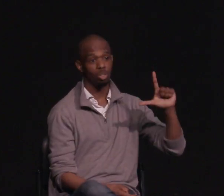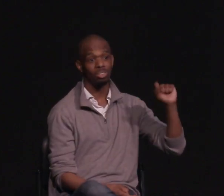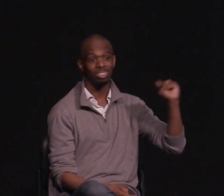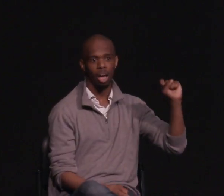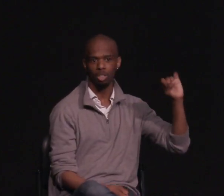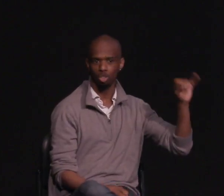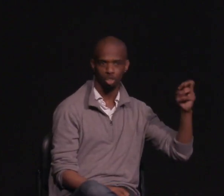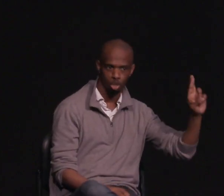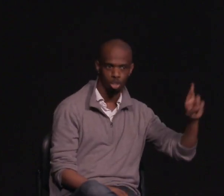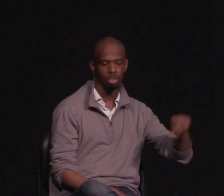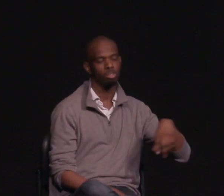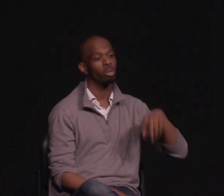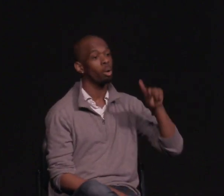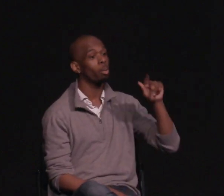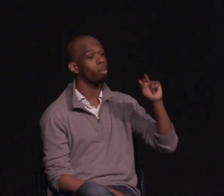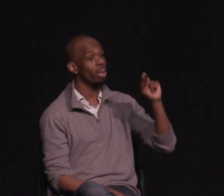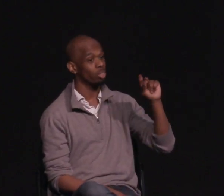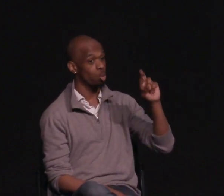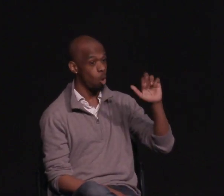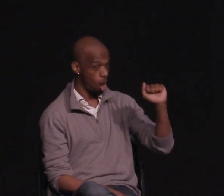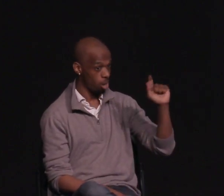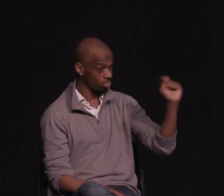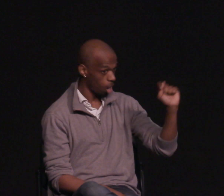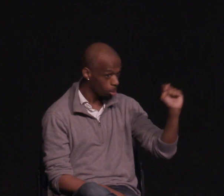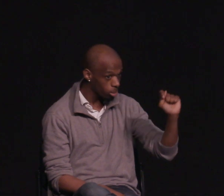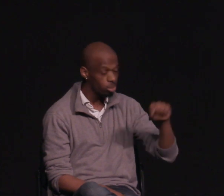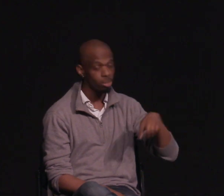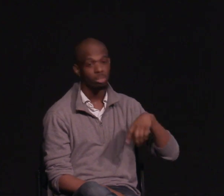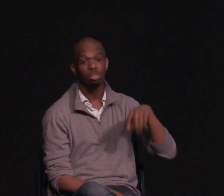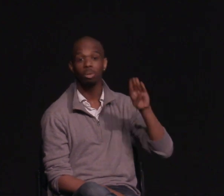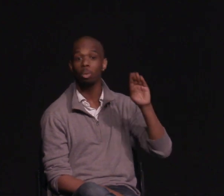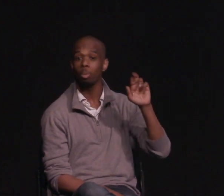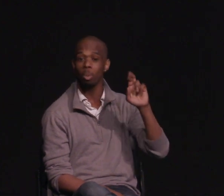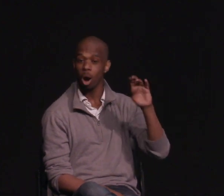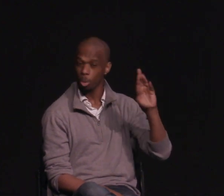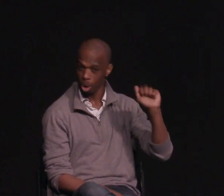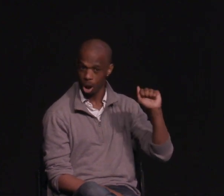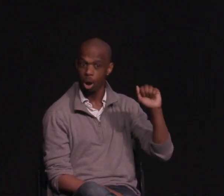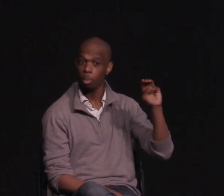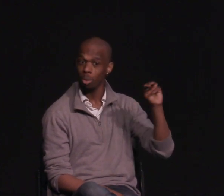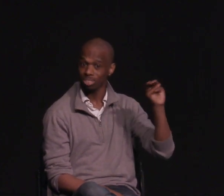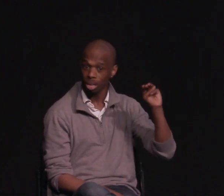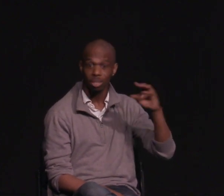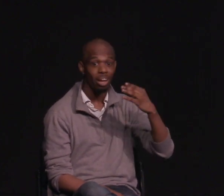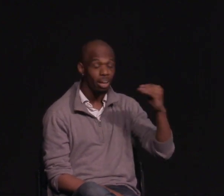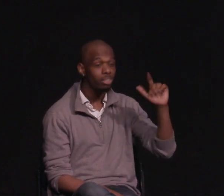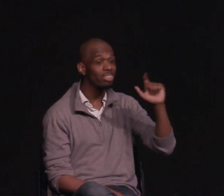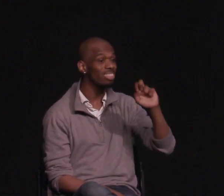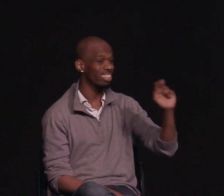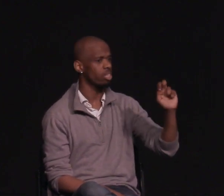and Pandora Thomas, Barbara Montano, and Leigh Raiford.